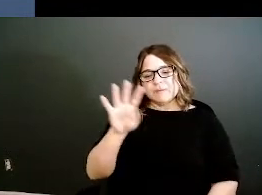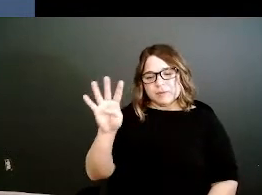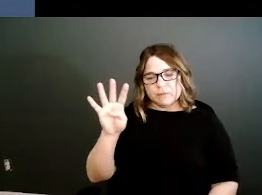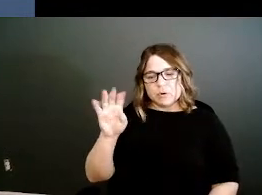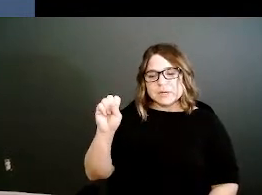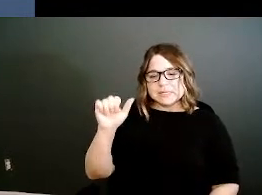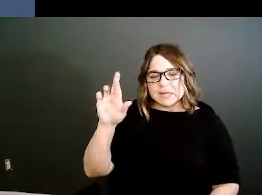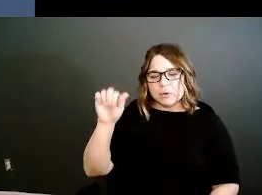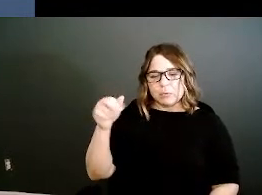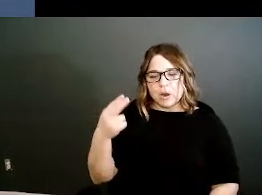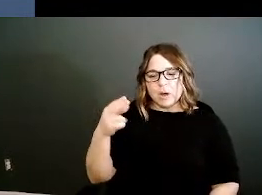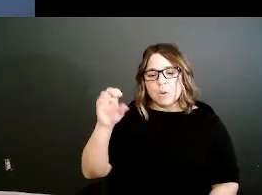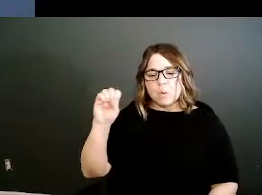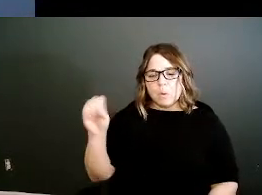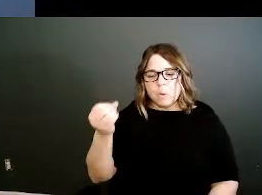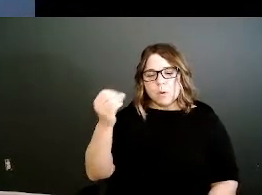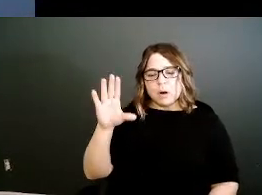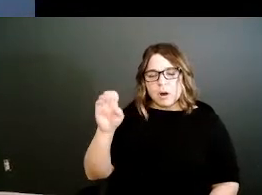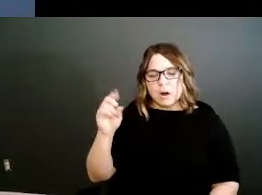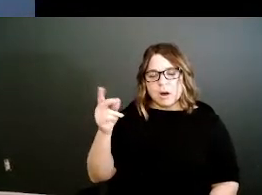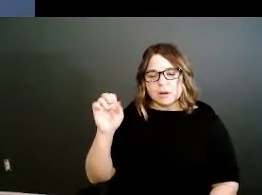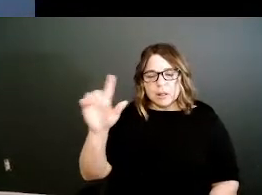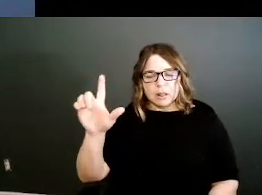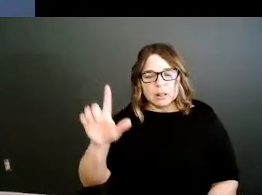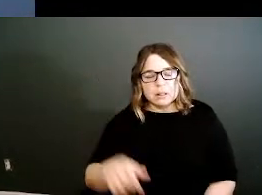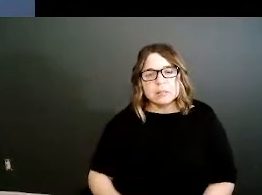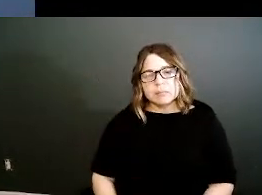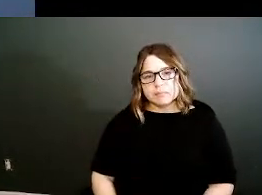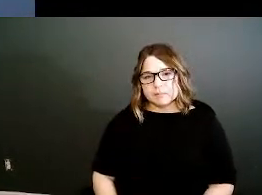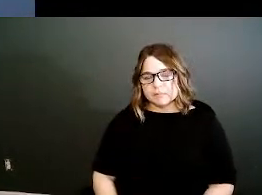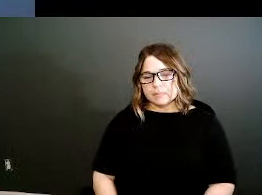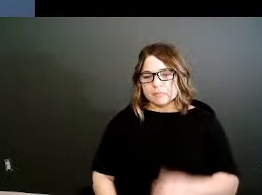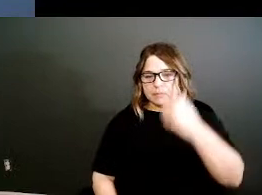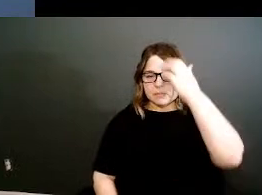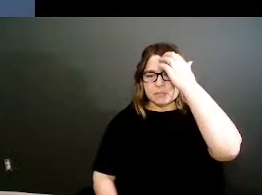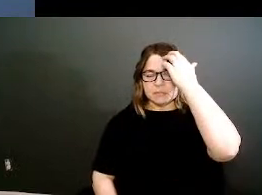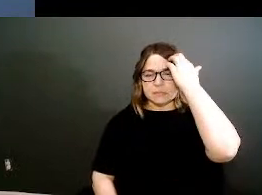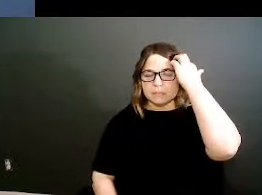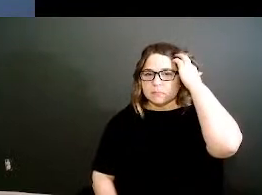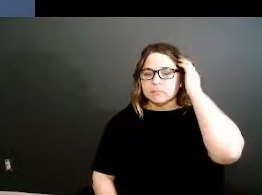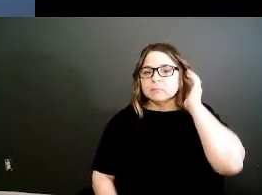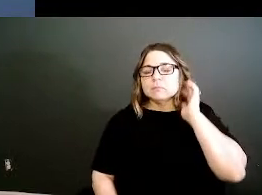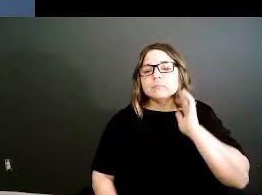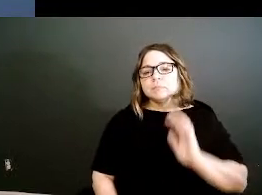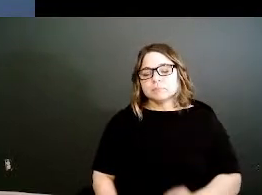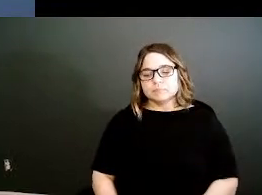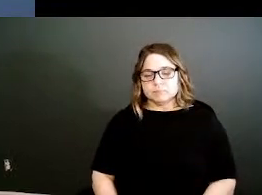. ≫ CAN YOU HEAR ME? ≫ COUNCIL PRESIDENT BENDER: YES, WE CAN HEAR YOU. WELCOME. ≫ HI.